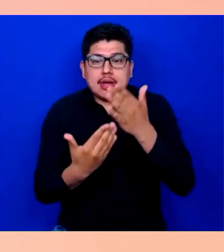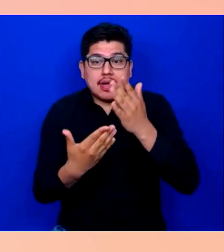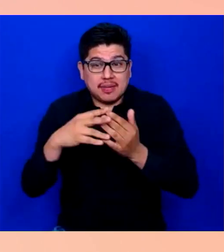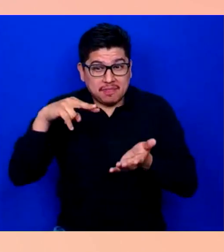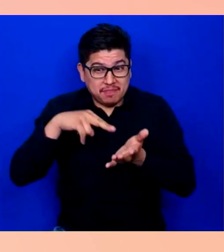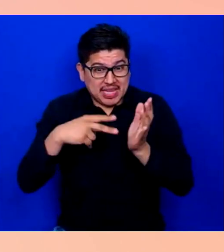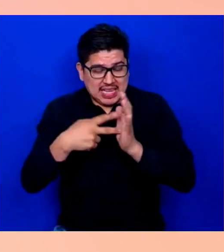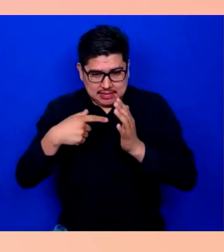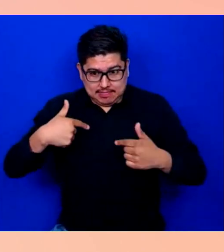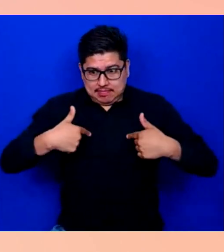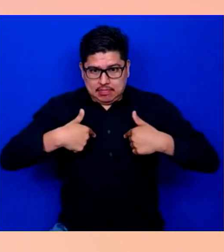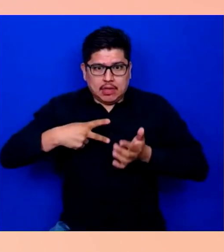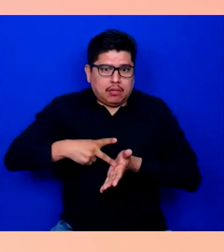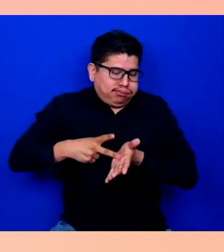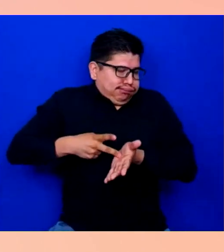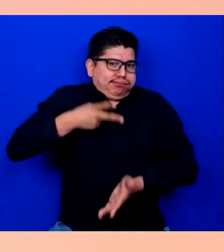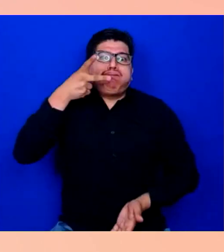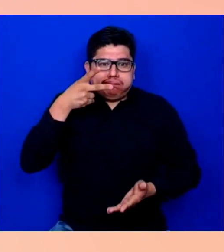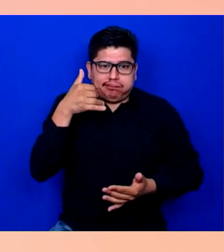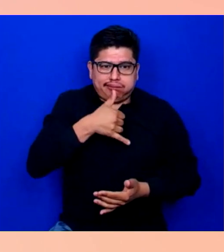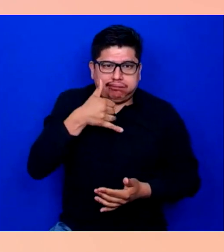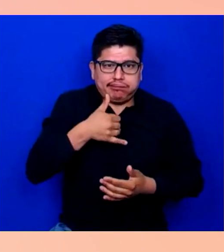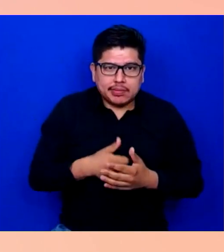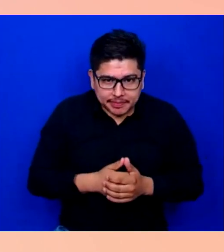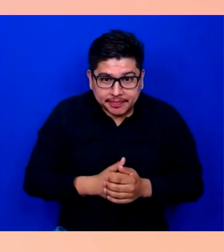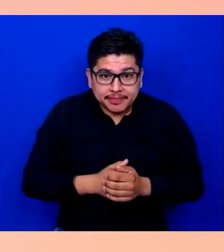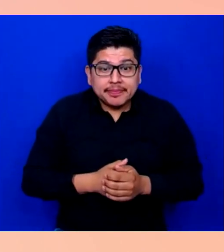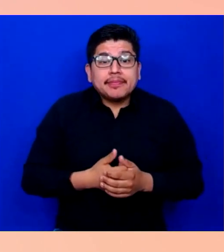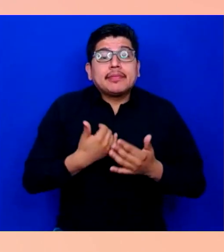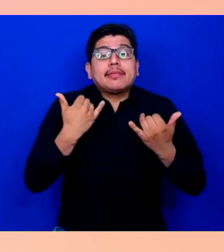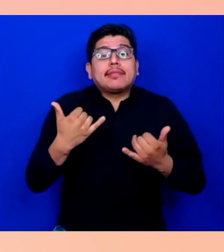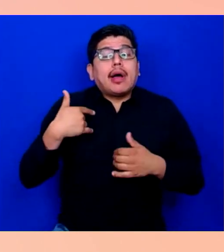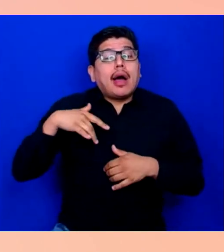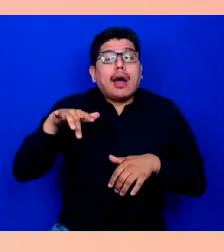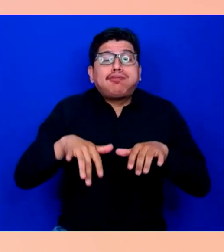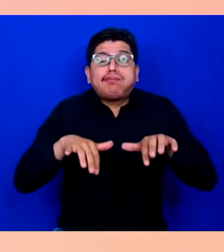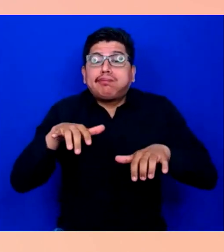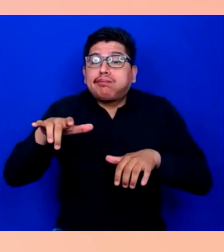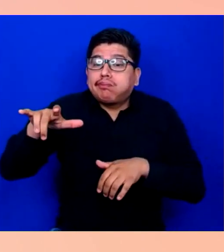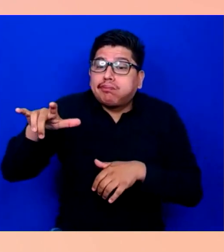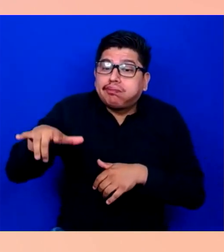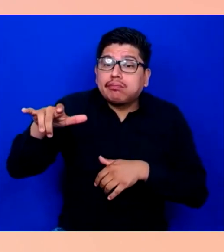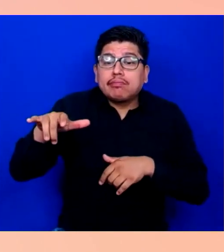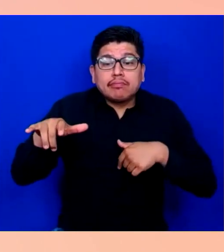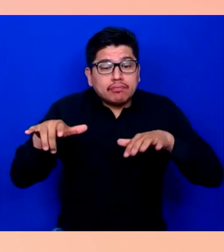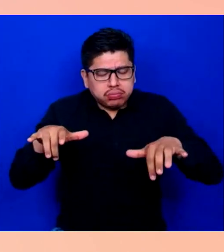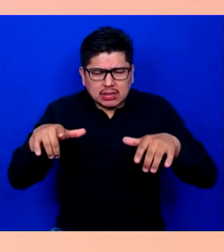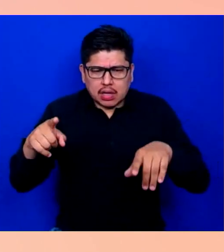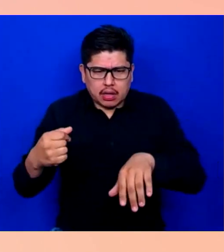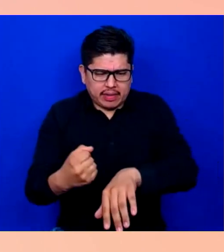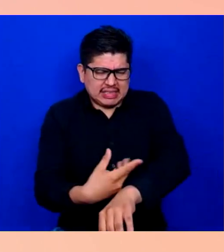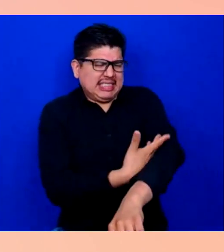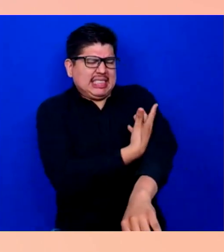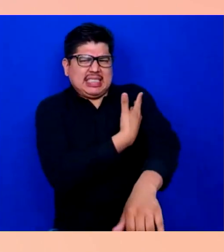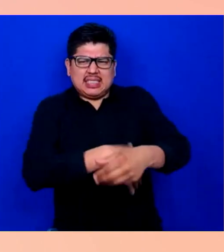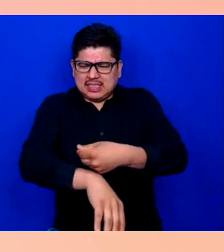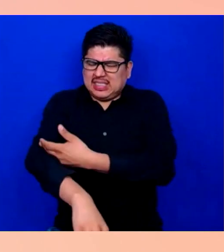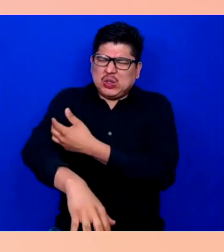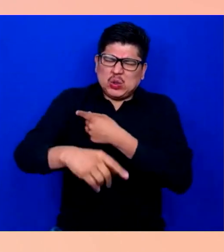Suddenly every click sent pins and needles shooting up my arm from the minute I woke up to the moment I fell asleep,